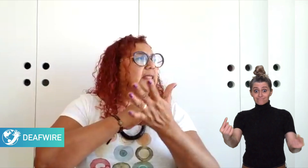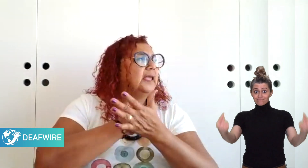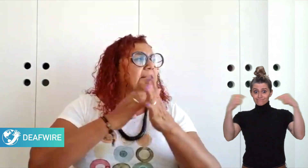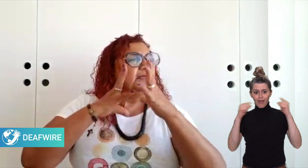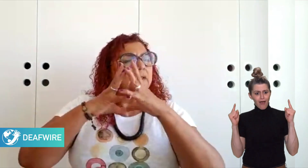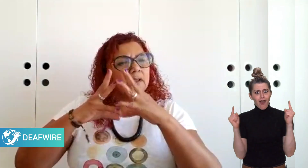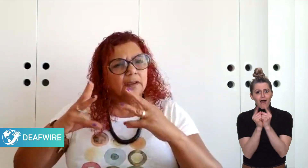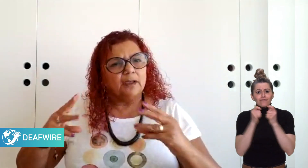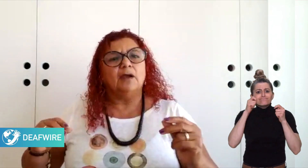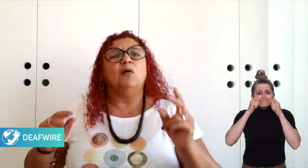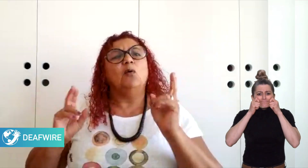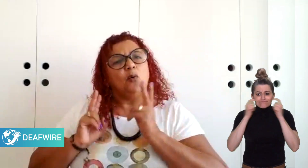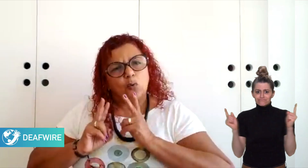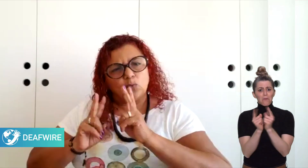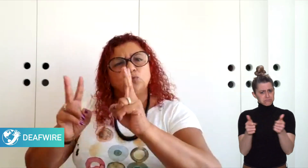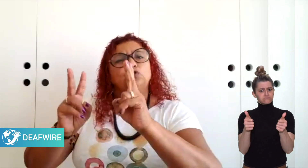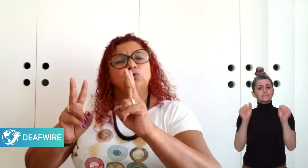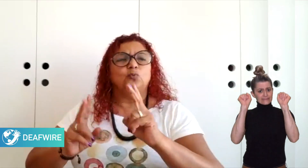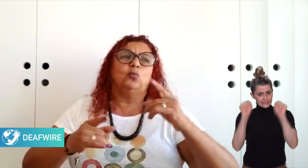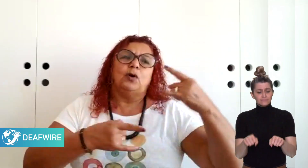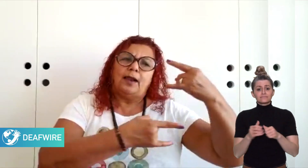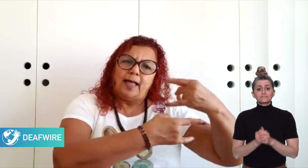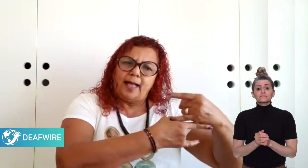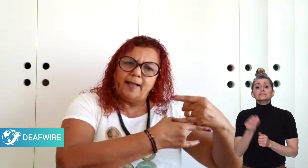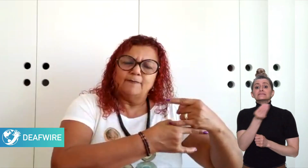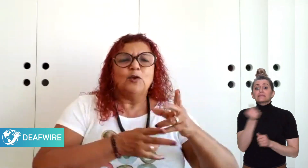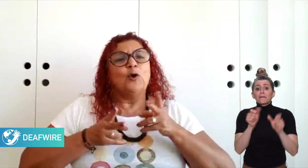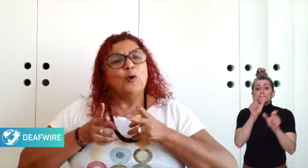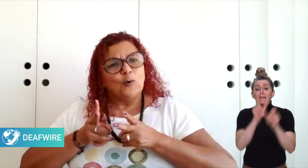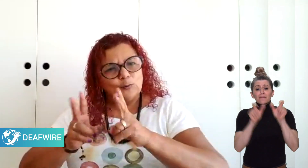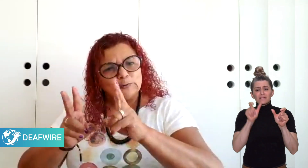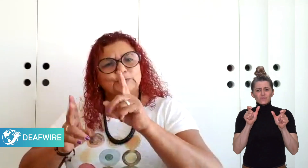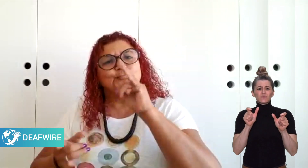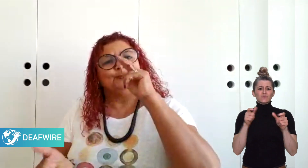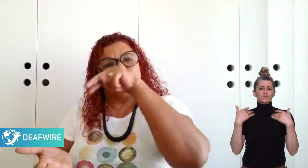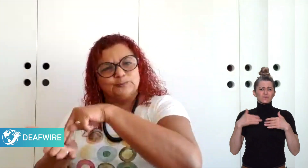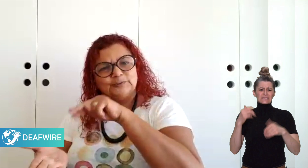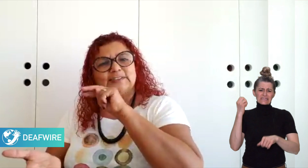as events at the association for people who want to meet